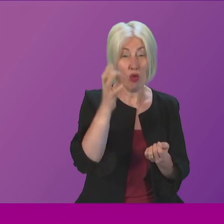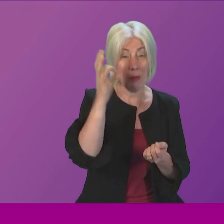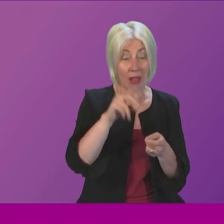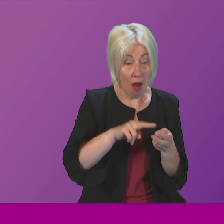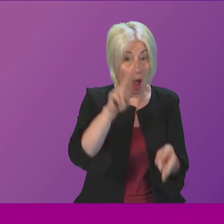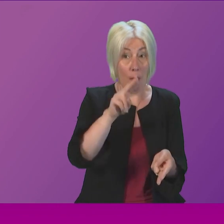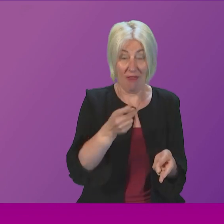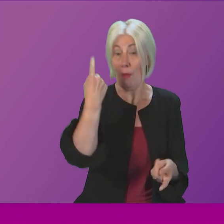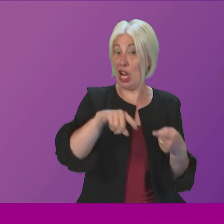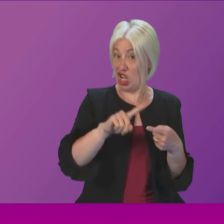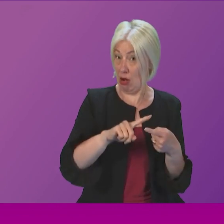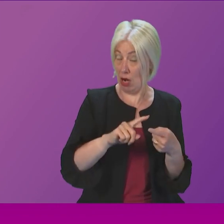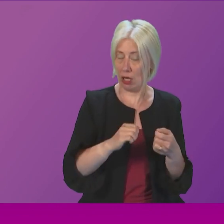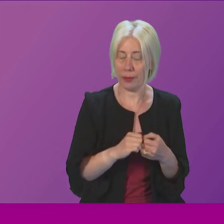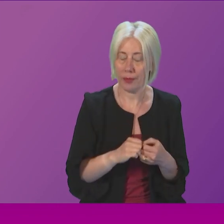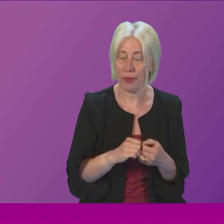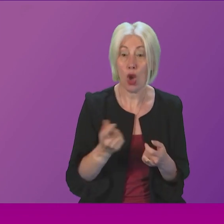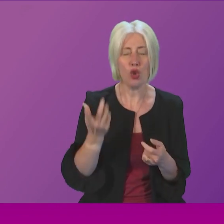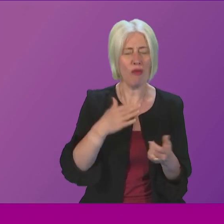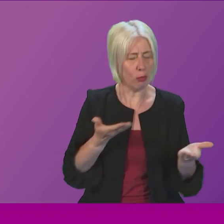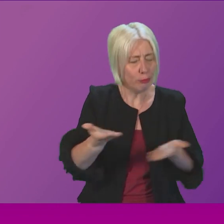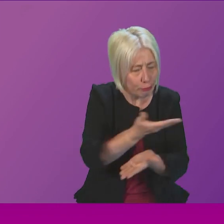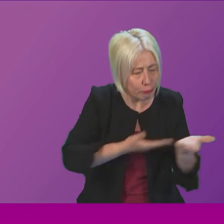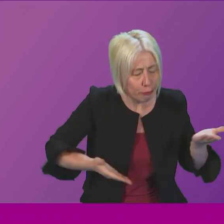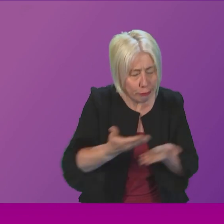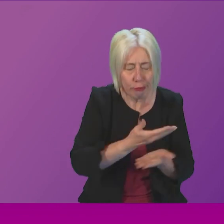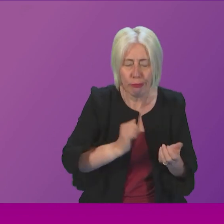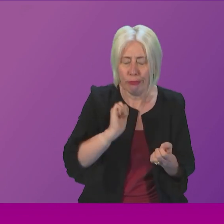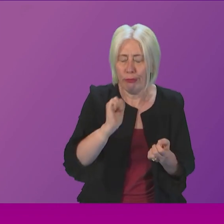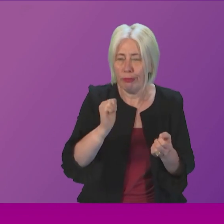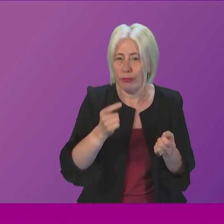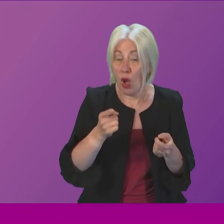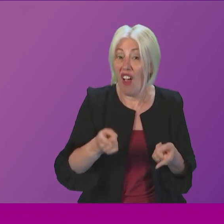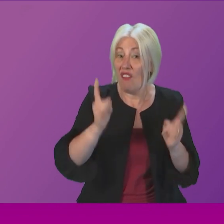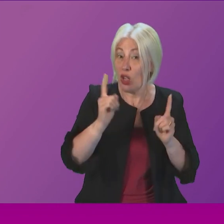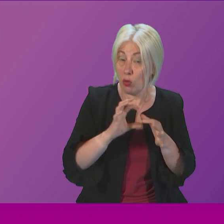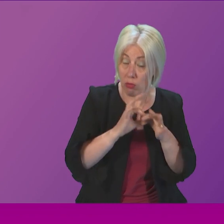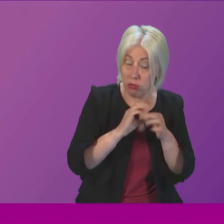Will the First Minister, following the discussions that his officials are having with the charities,